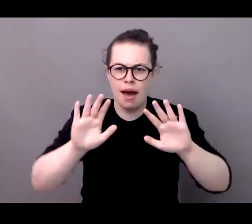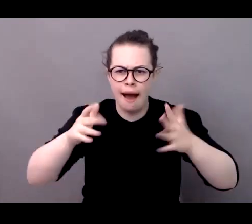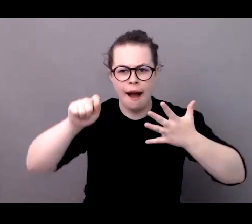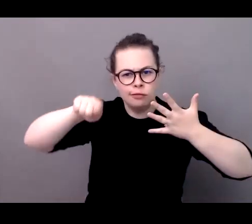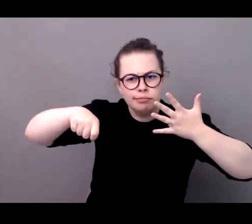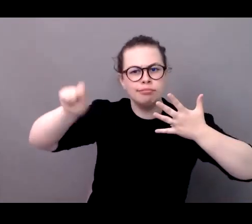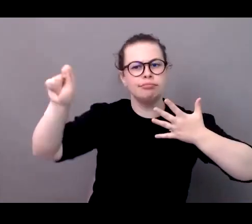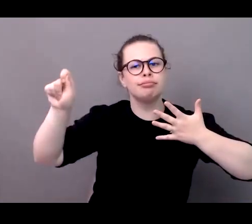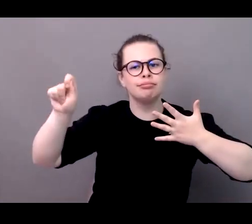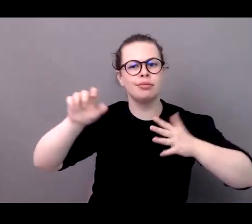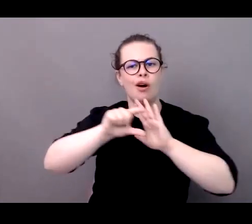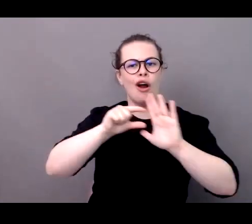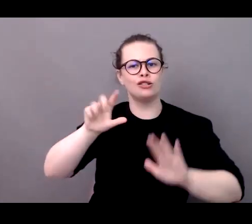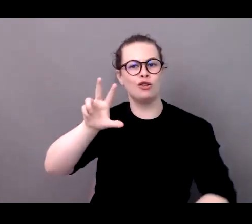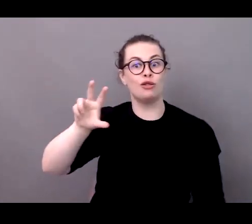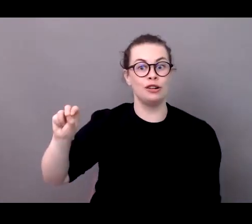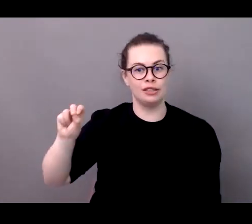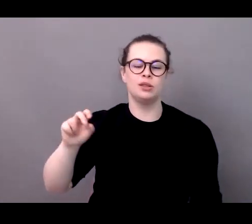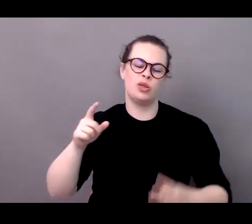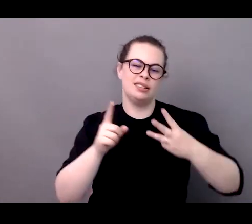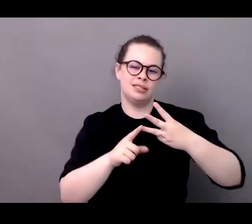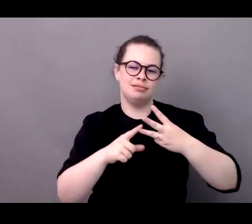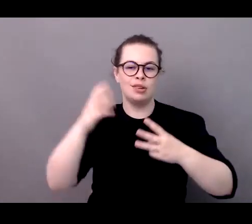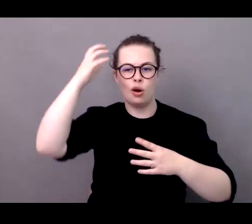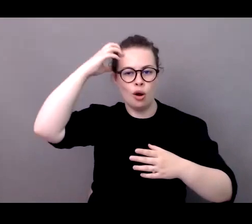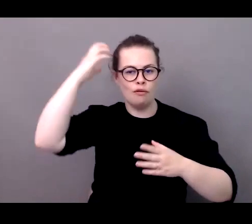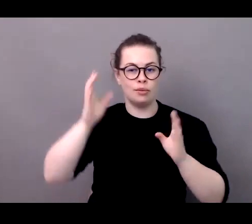So that is the state parties' obligations section. The final section